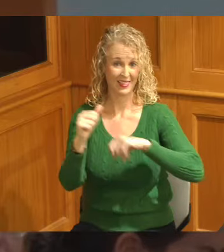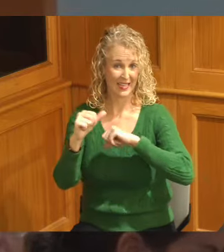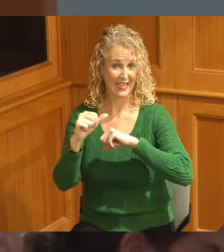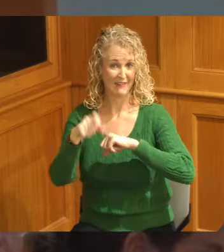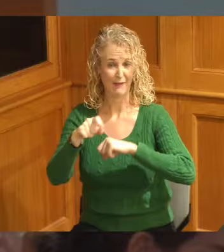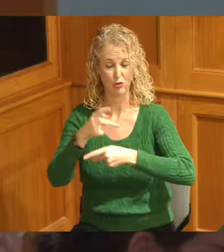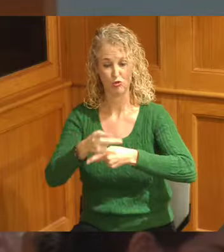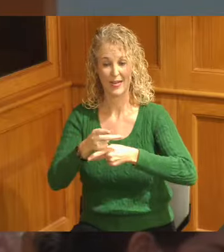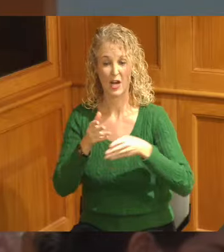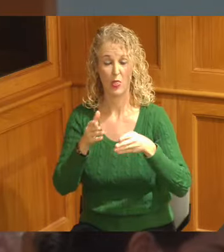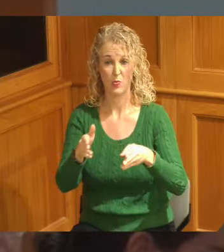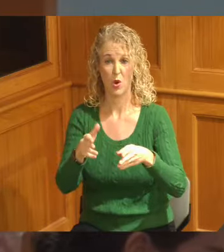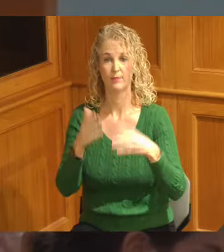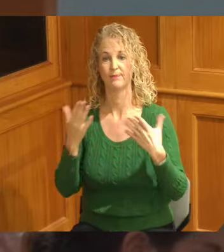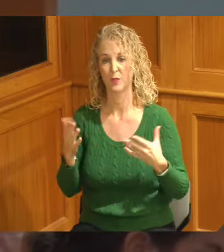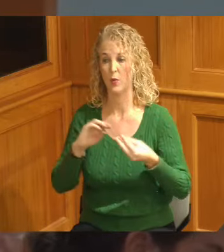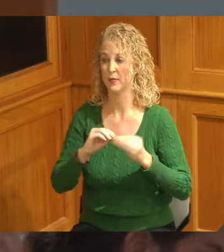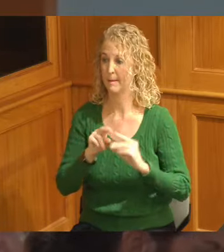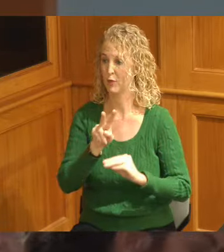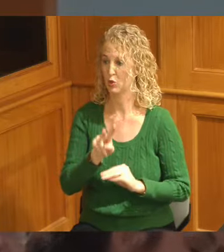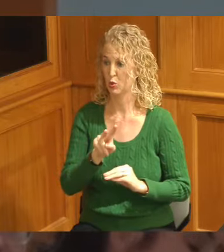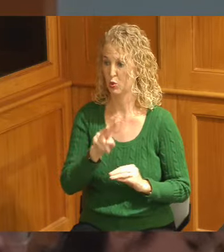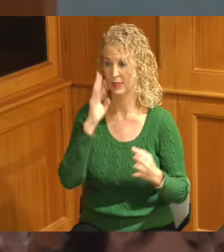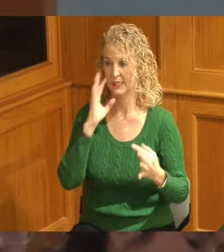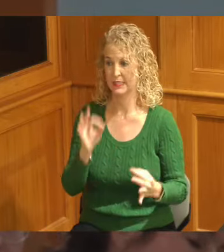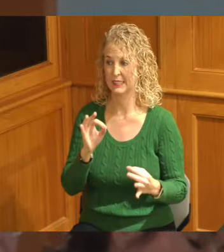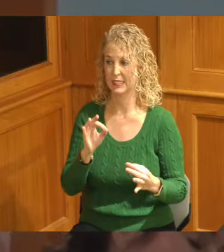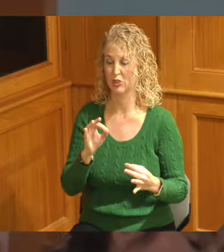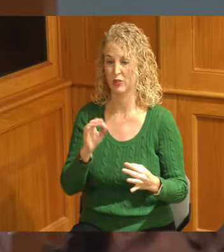With no further ado, item number two is a resolution for an intergovernmental agreement with